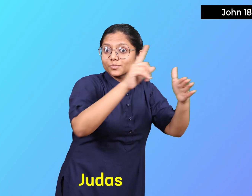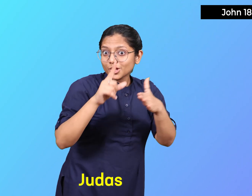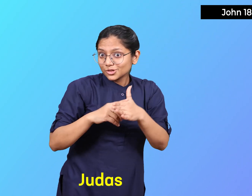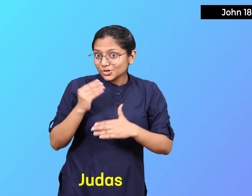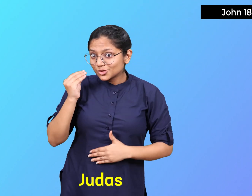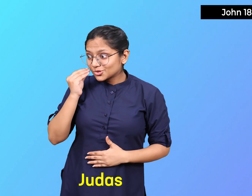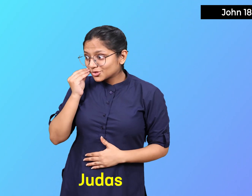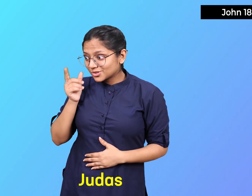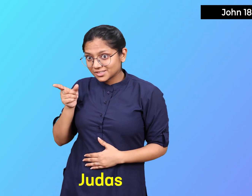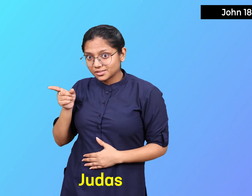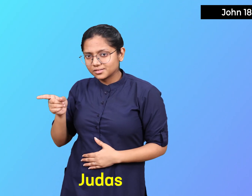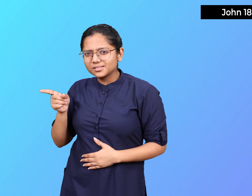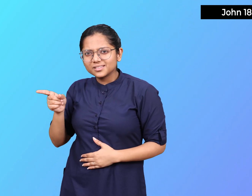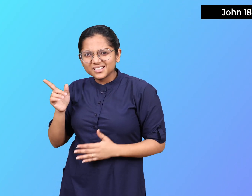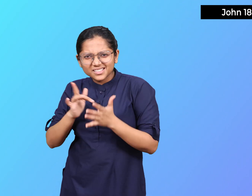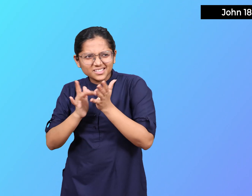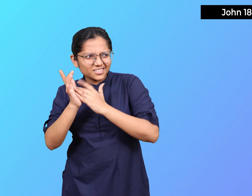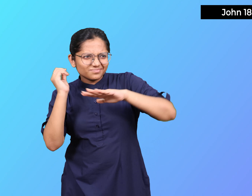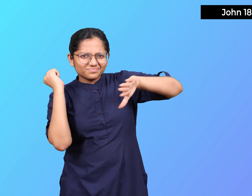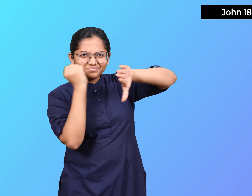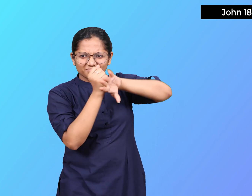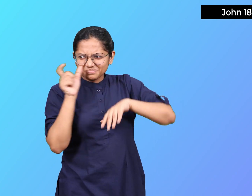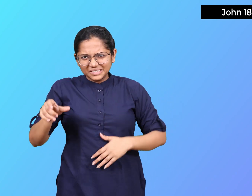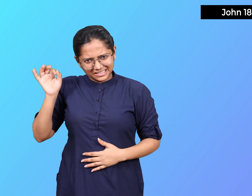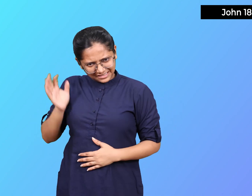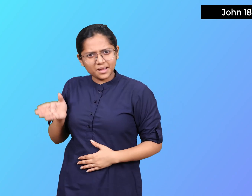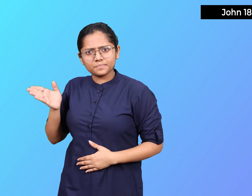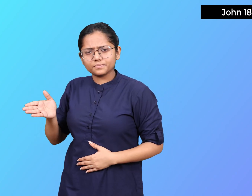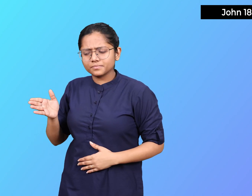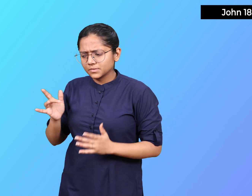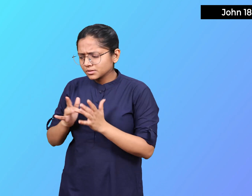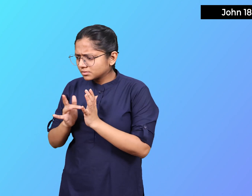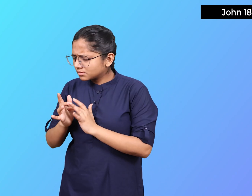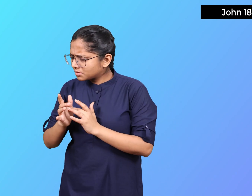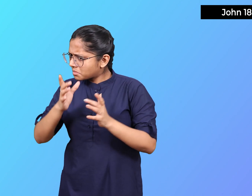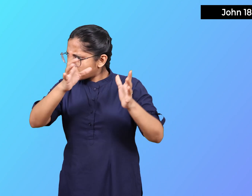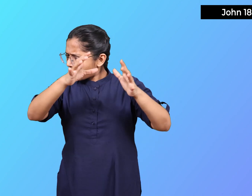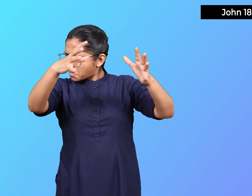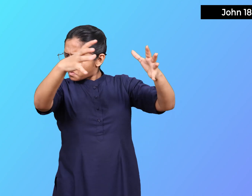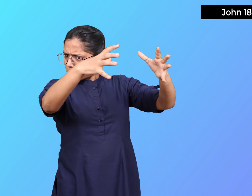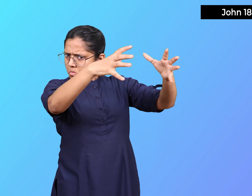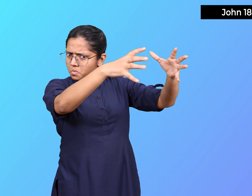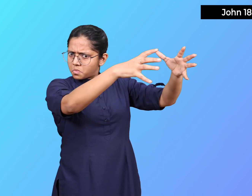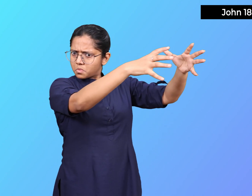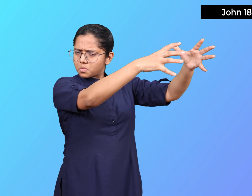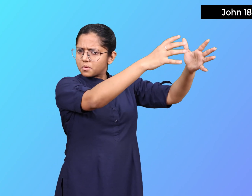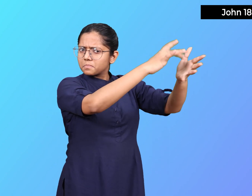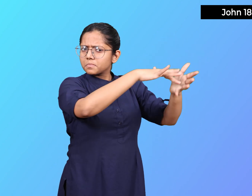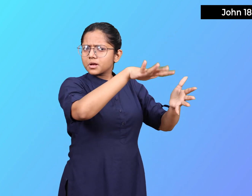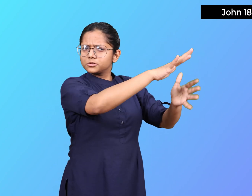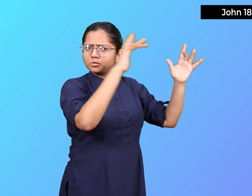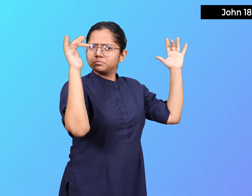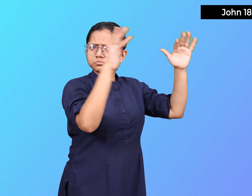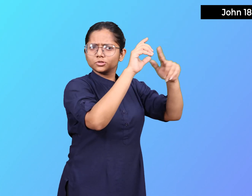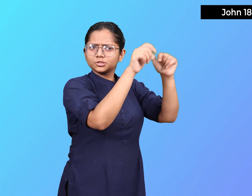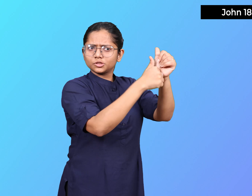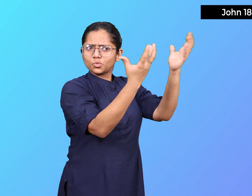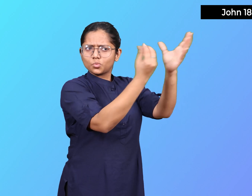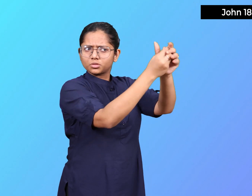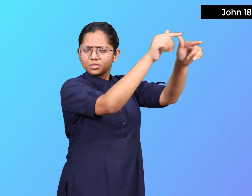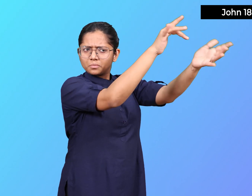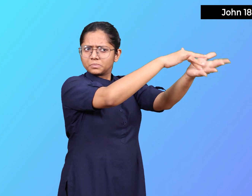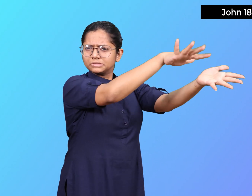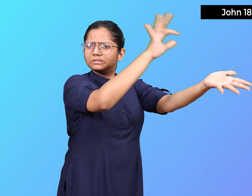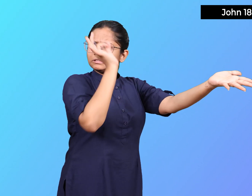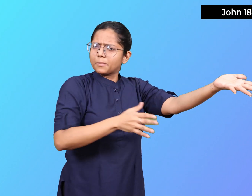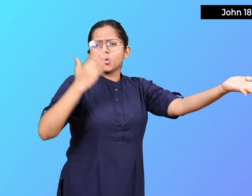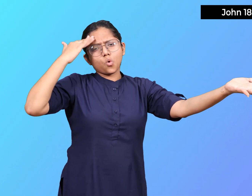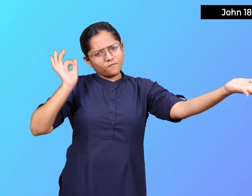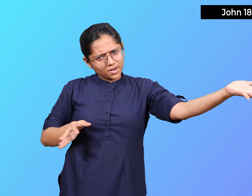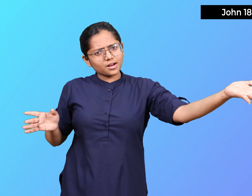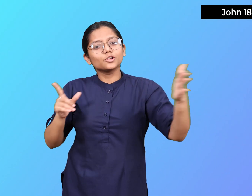Judas, the one responsible for handing Jesus over, knew where this place was. He knew because Jesus often met there with his followers.